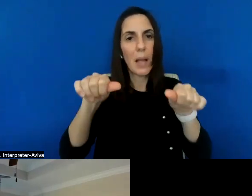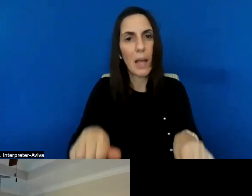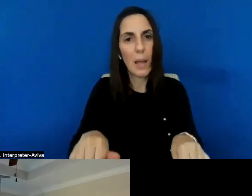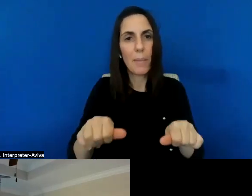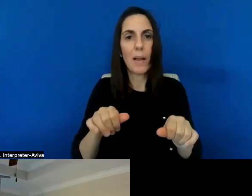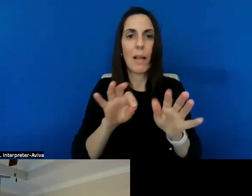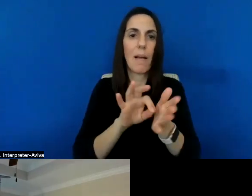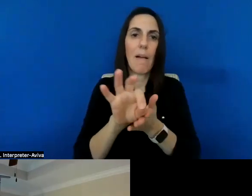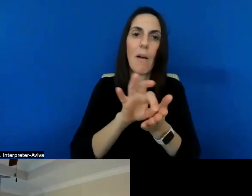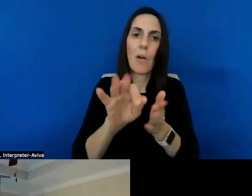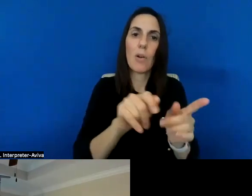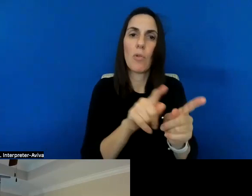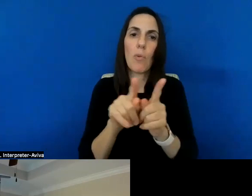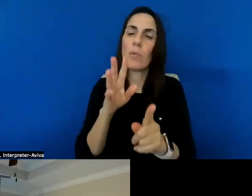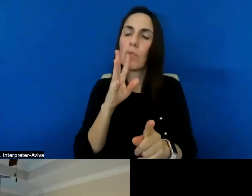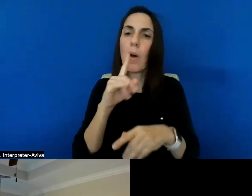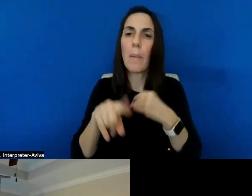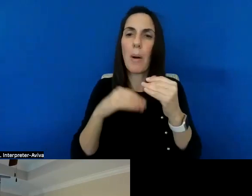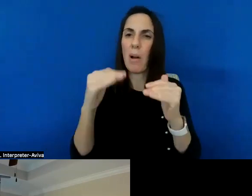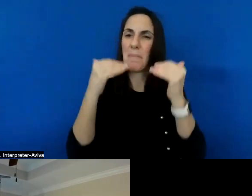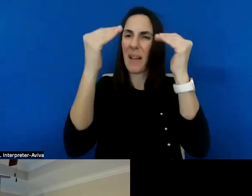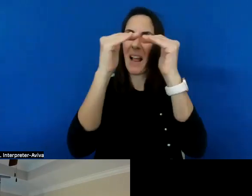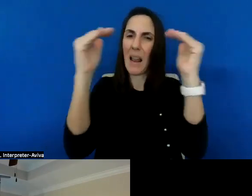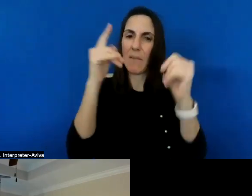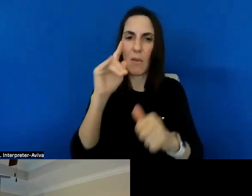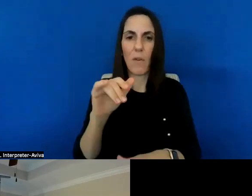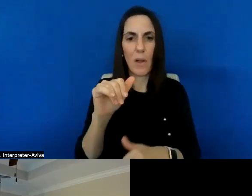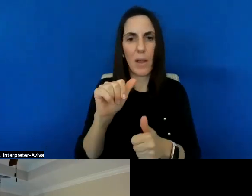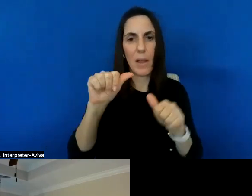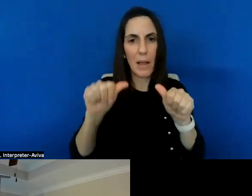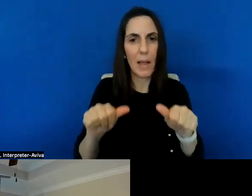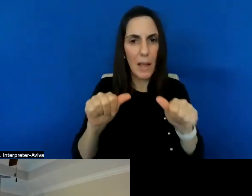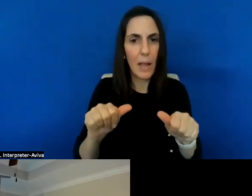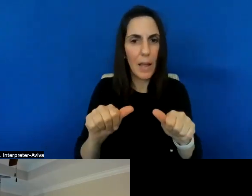as talk high level about able, united with one of our brand ambassadors.